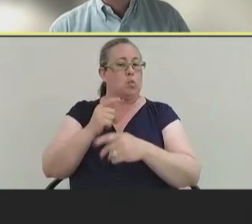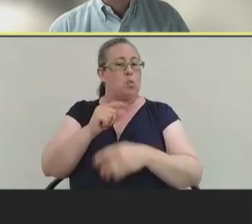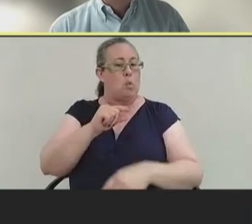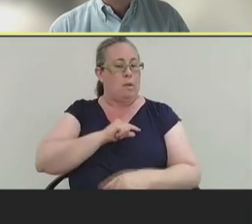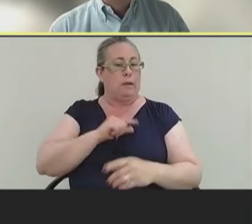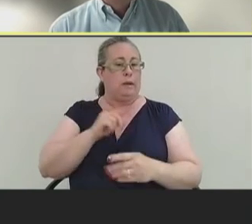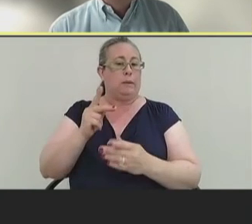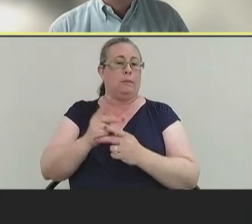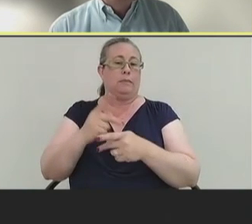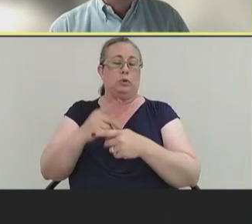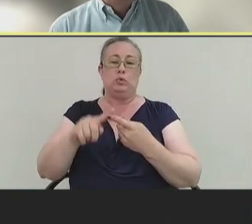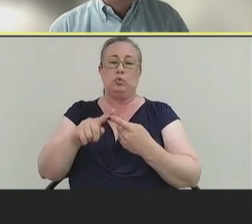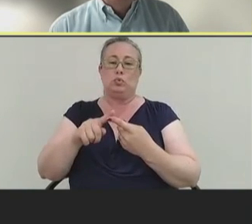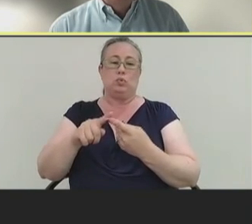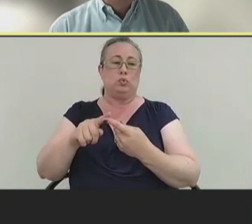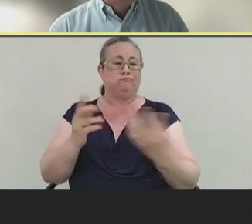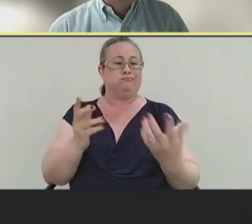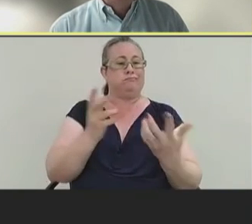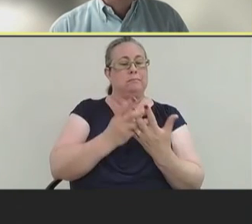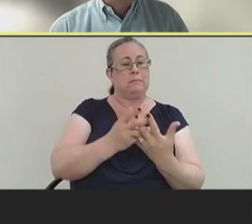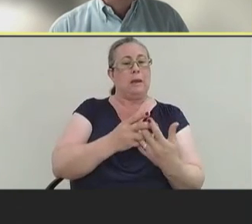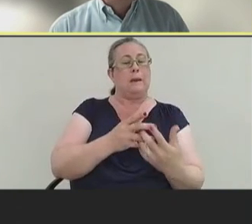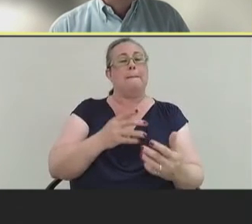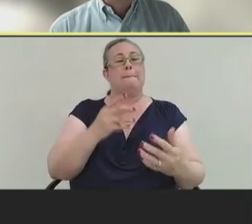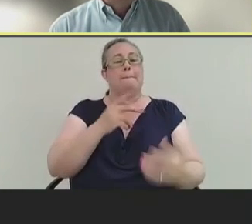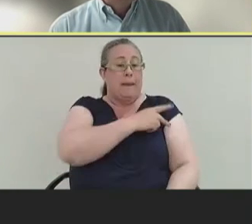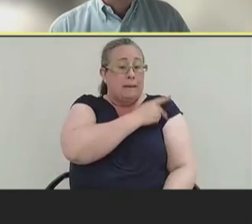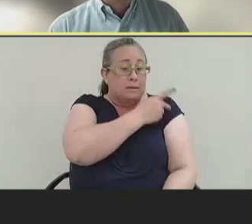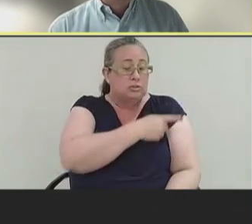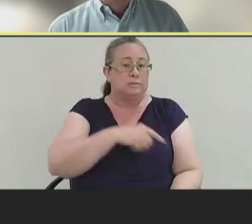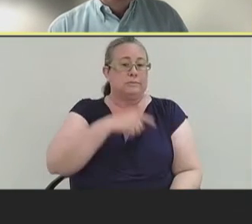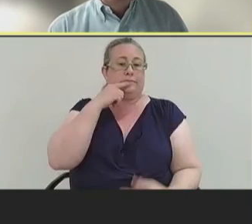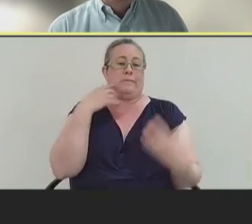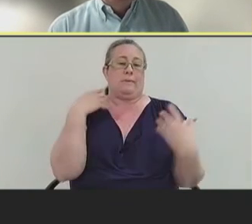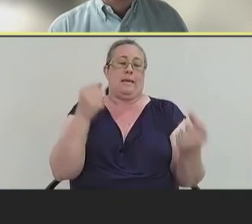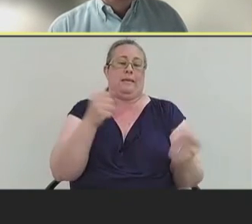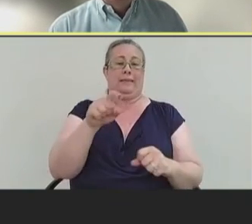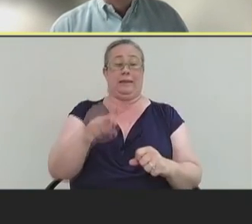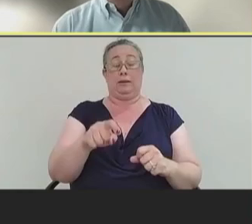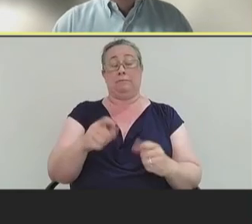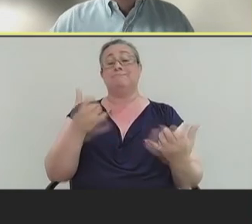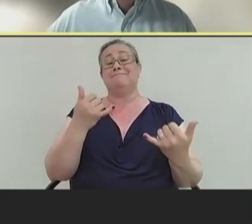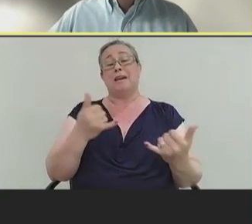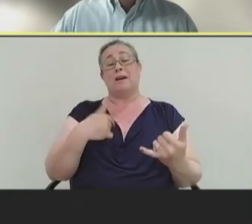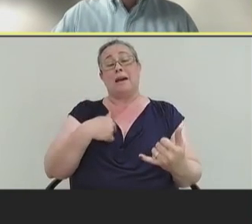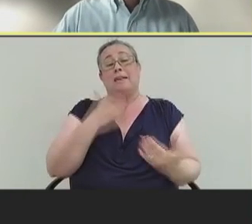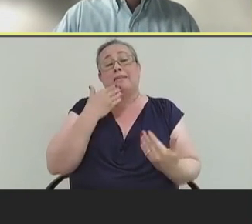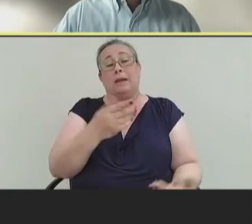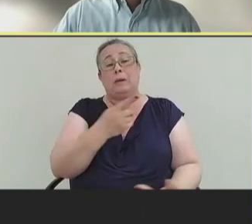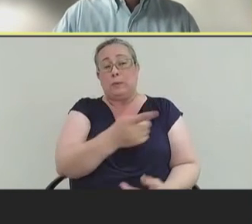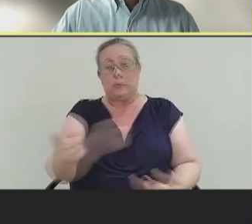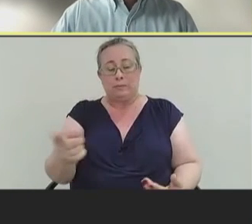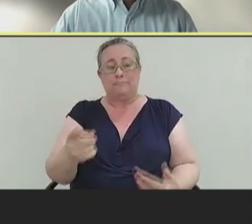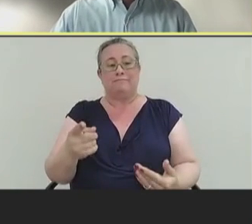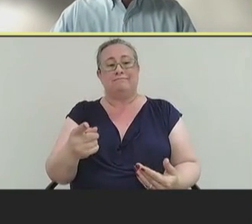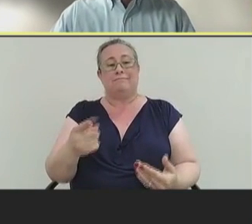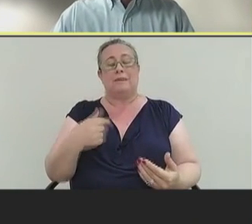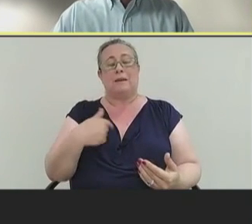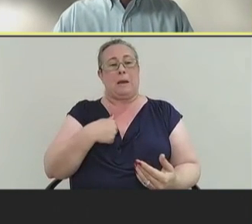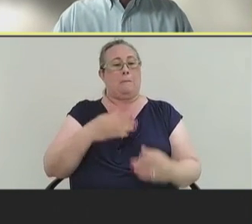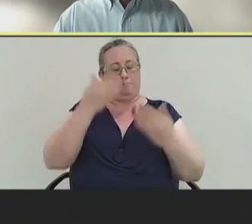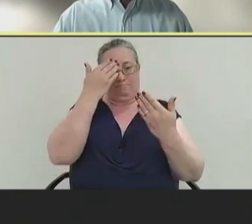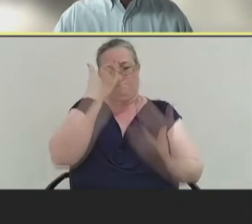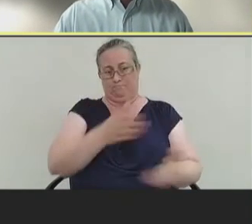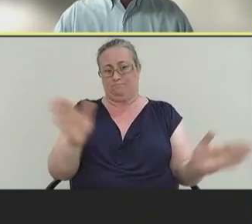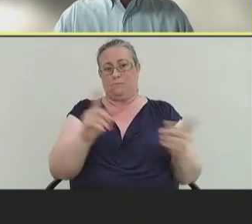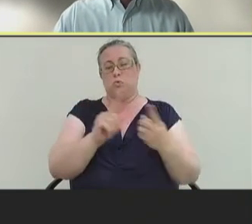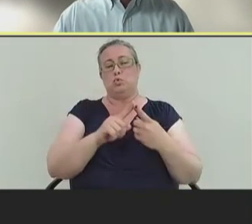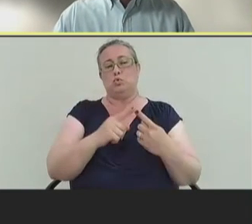to meet patient and public health needs. So, with that, I thank you, and I'll welcome questions.